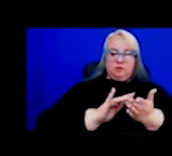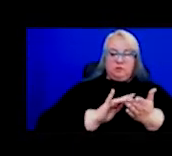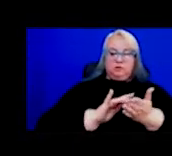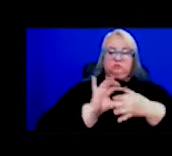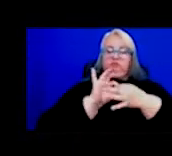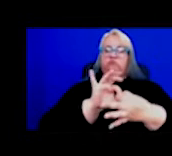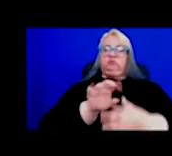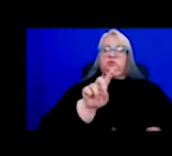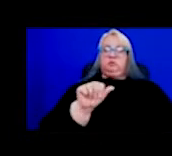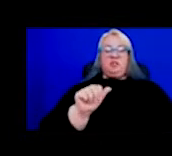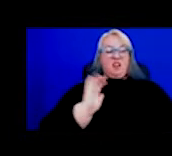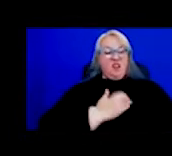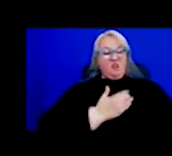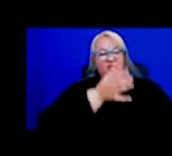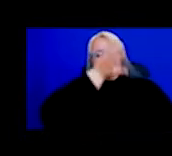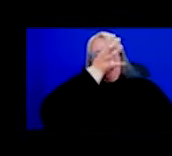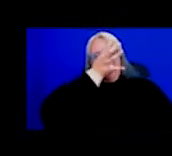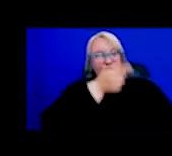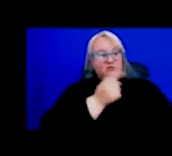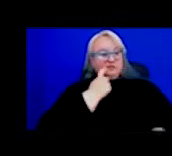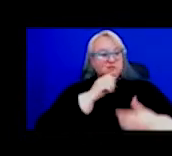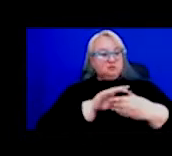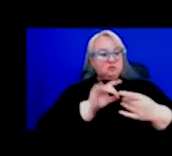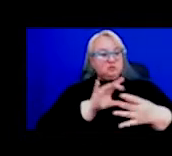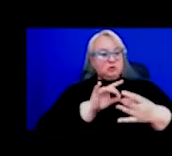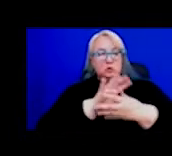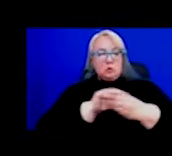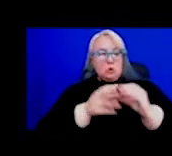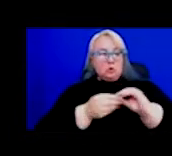10 years ago. It's hard to believe it's been that long, but he was afflicted with multiple